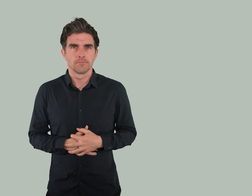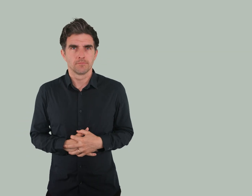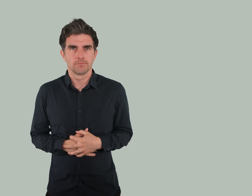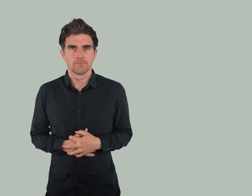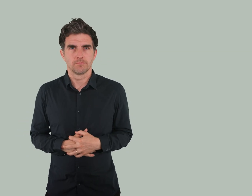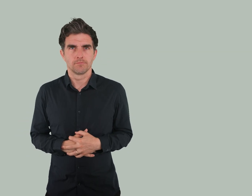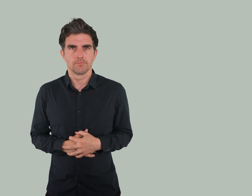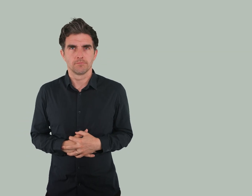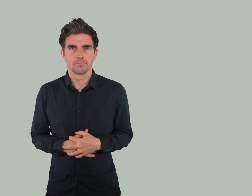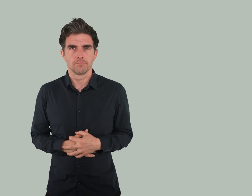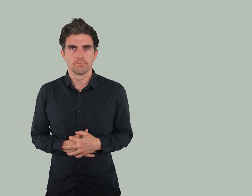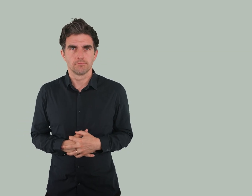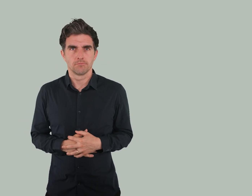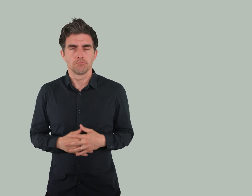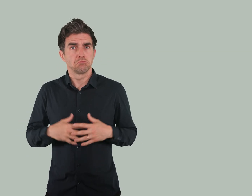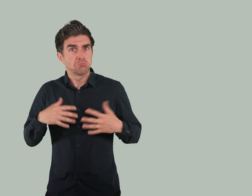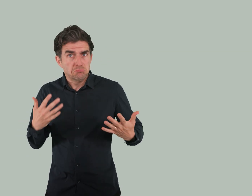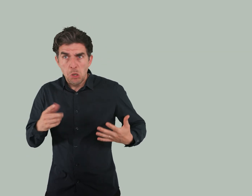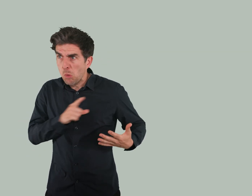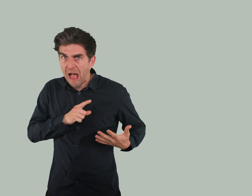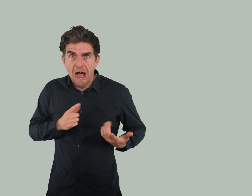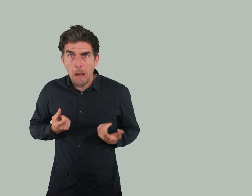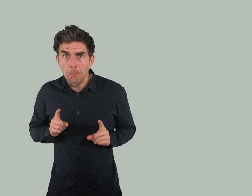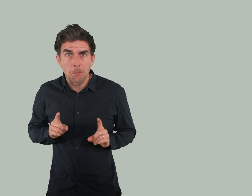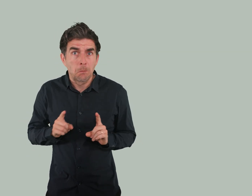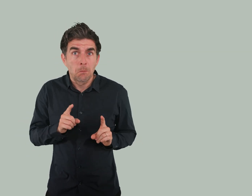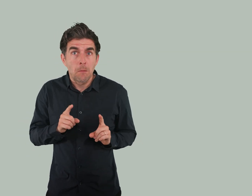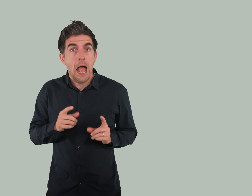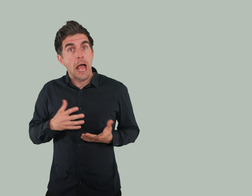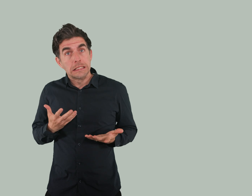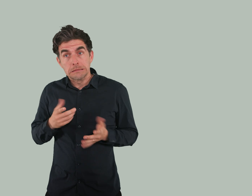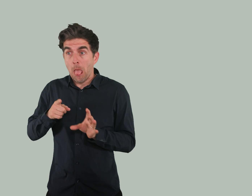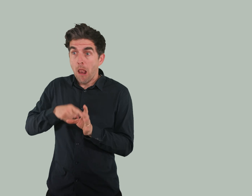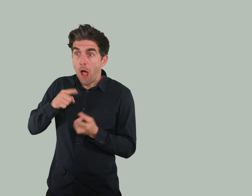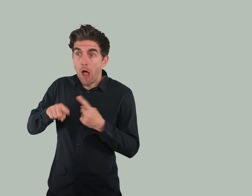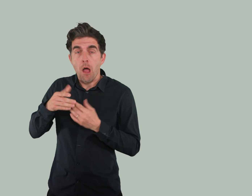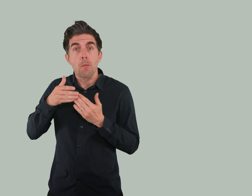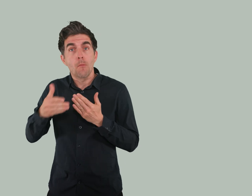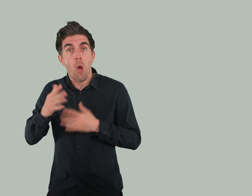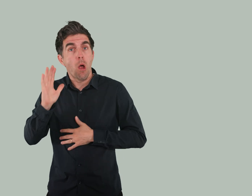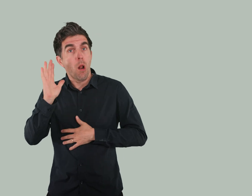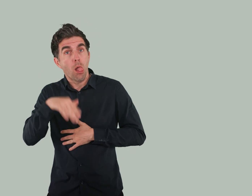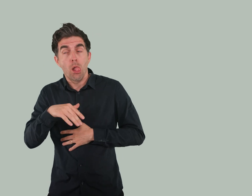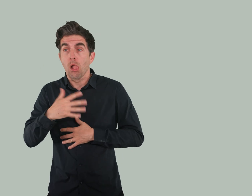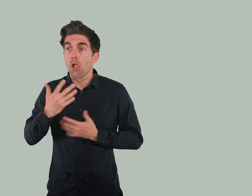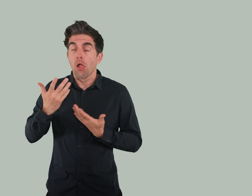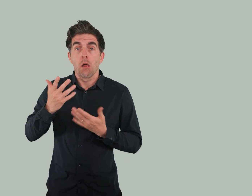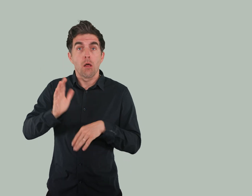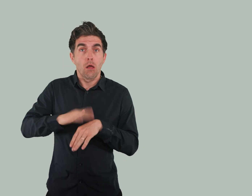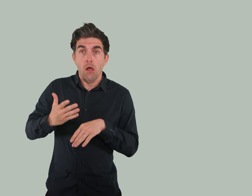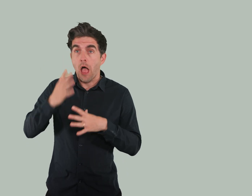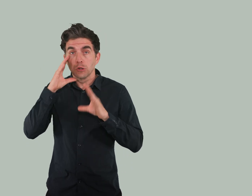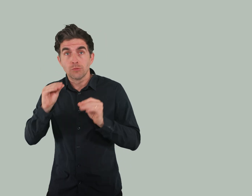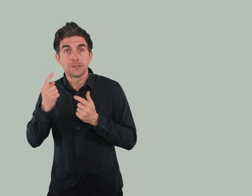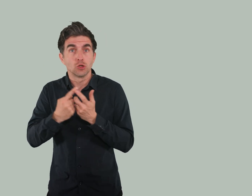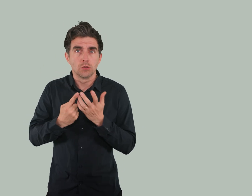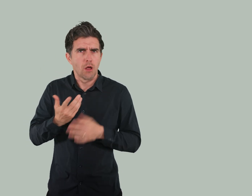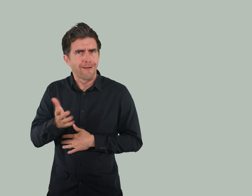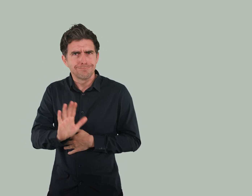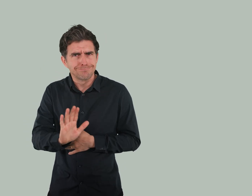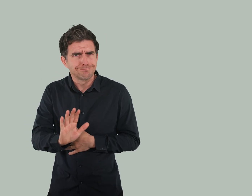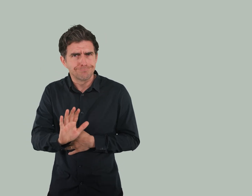206. The answer is not that young people have become less motivated or educated.